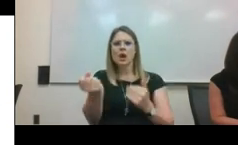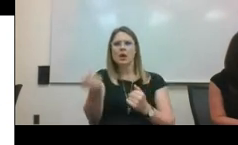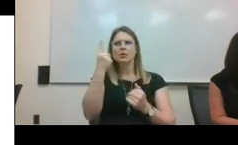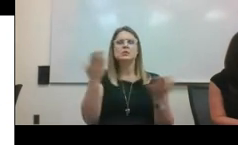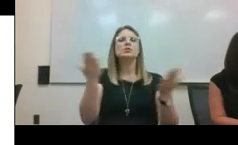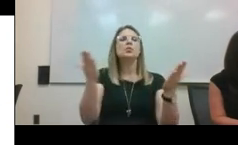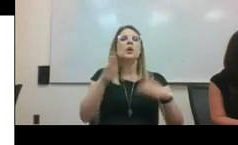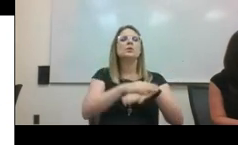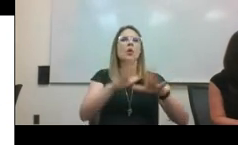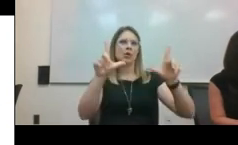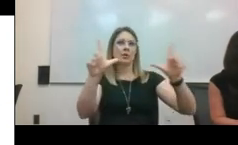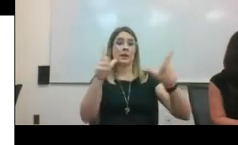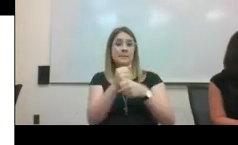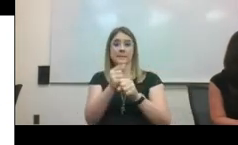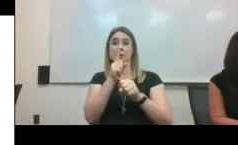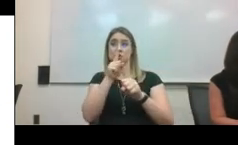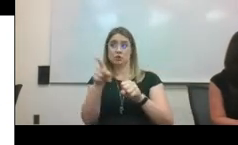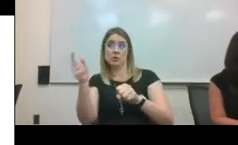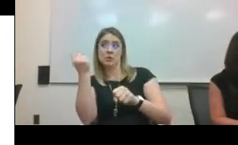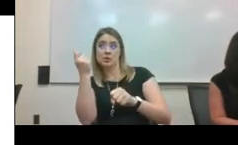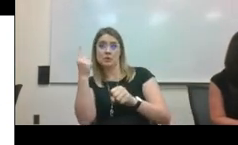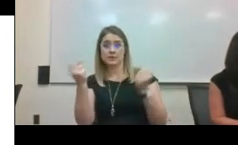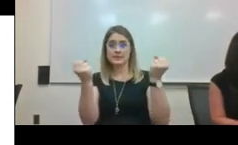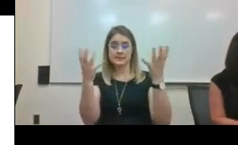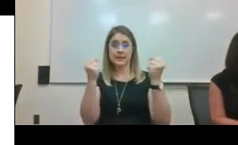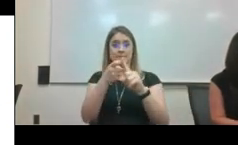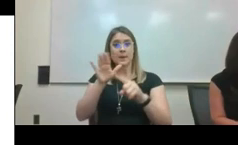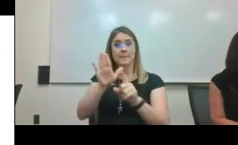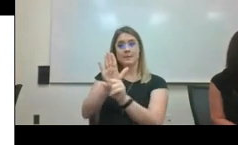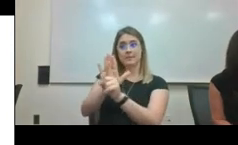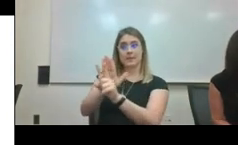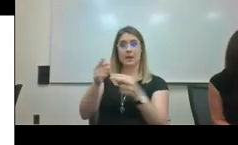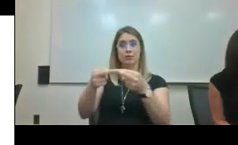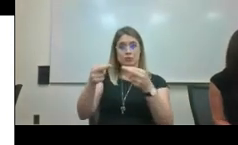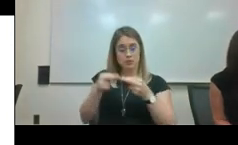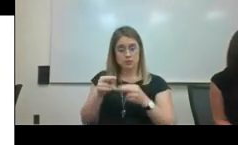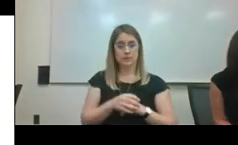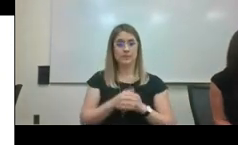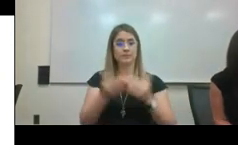that they were signs used across the country or adopted for that region. The next one is assessors.